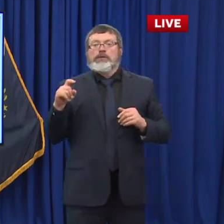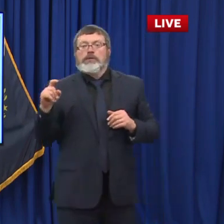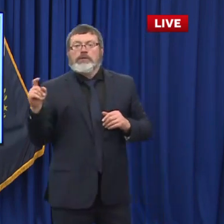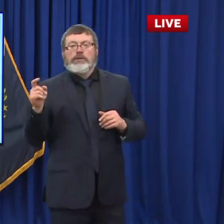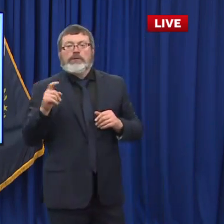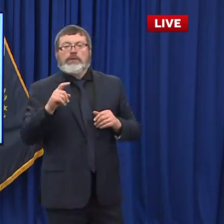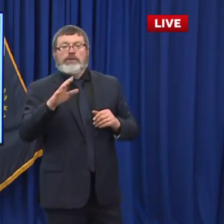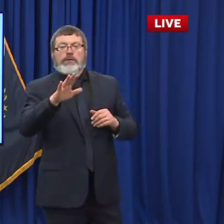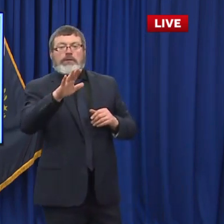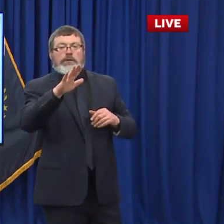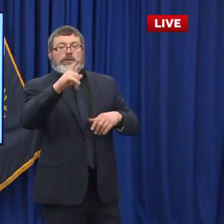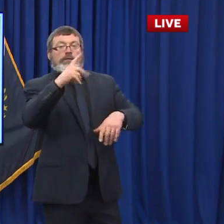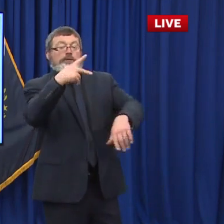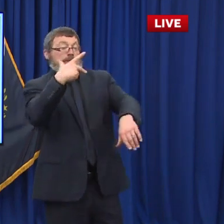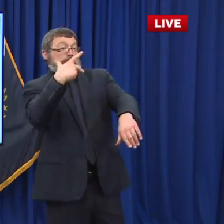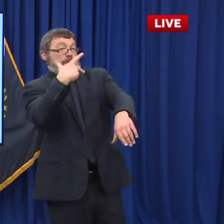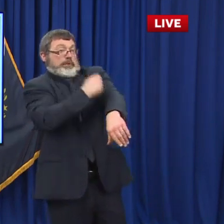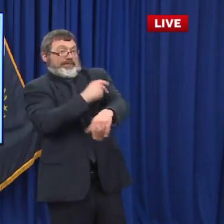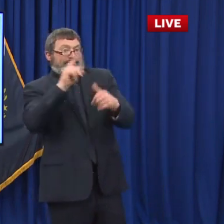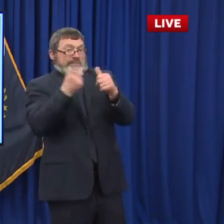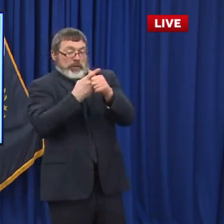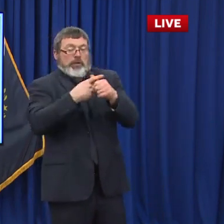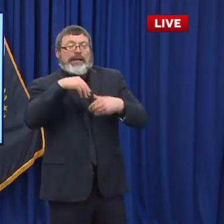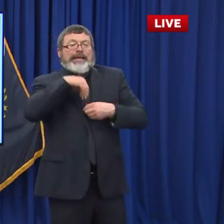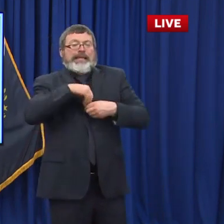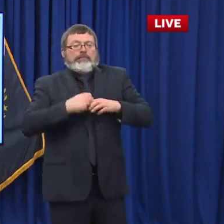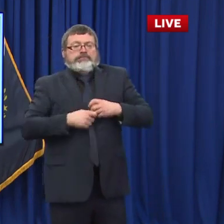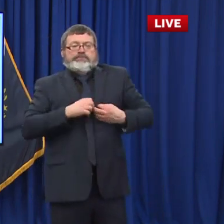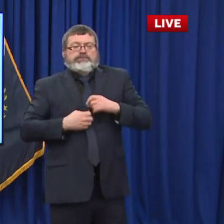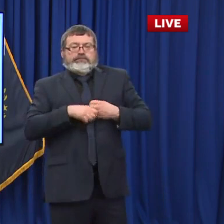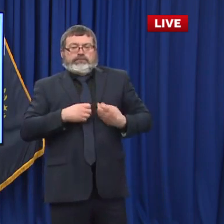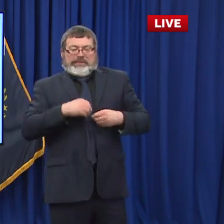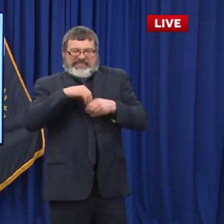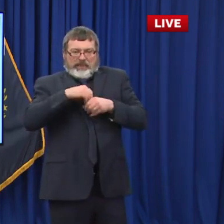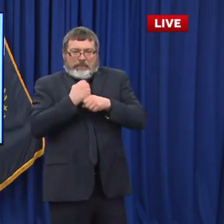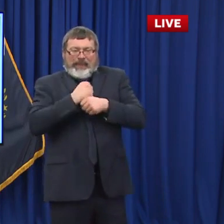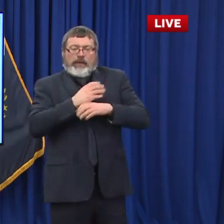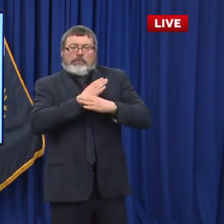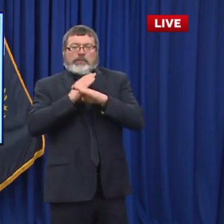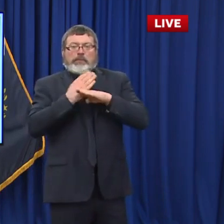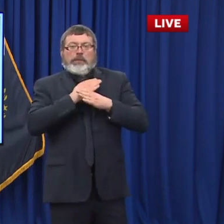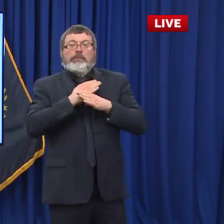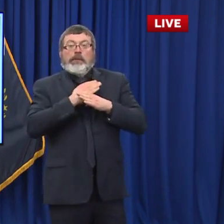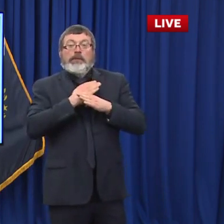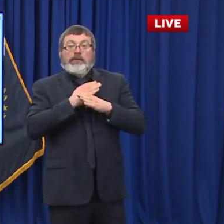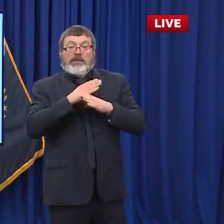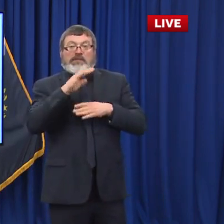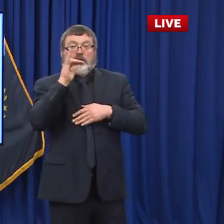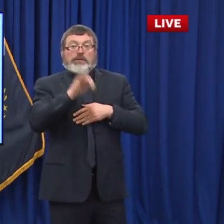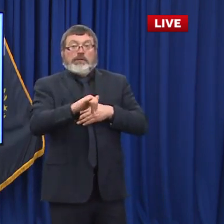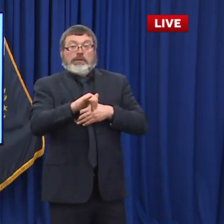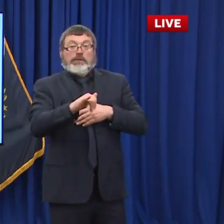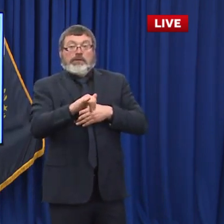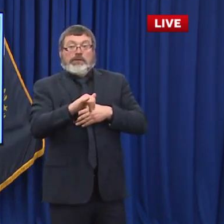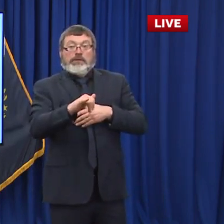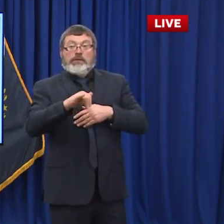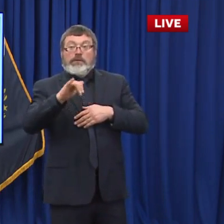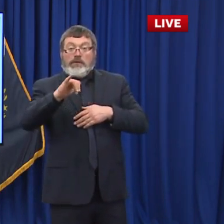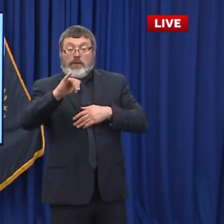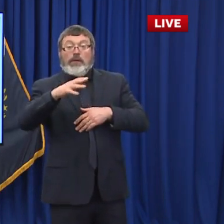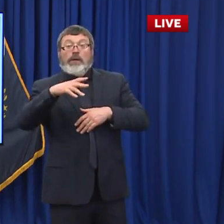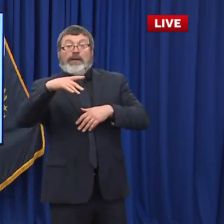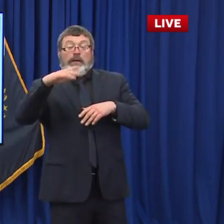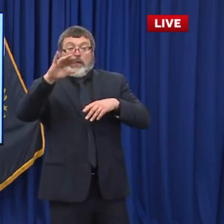IT TAKES ABOUT ONE TO TWO WEEKS TO DEVELOP ANTIBODIES AFTER YOU HAVE RECEIVED THE VACCINATION.